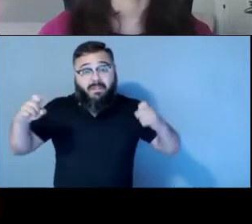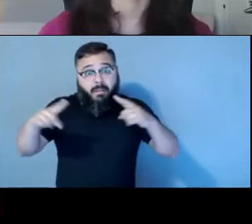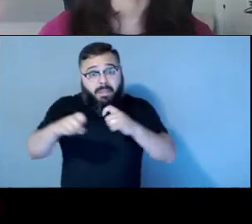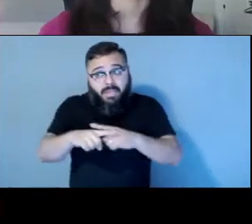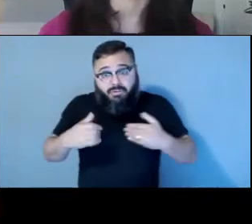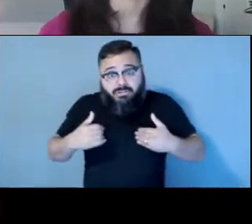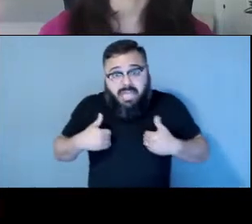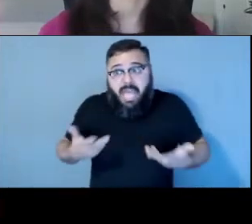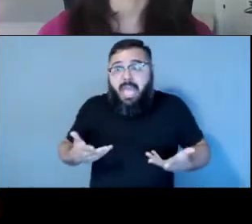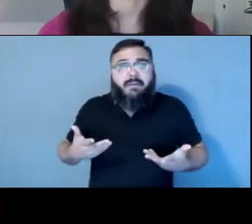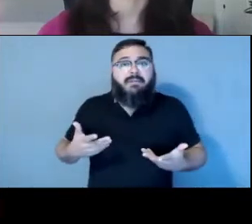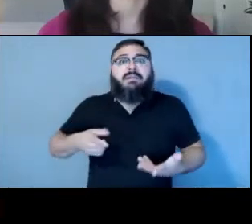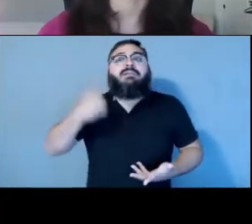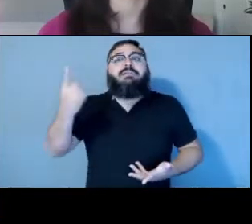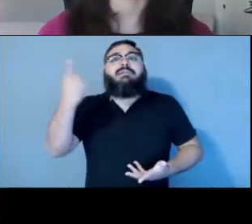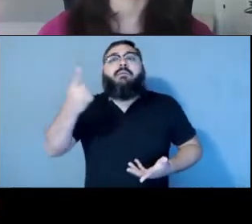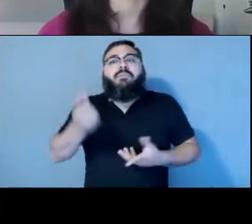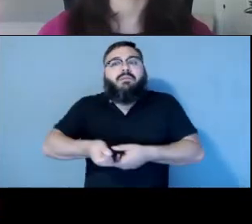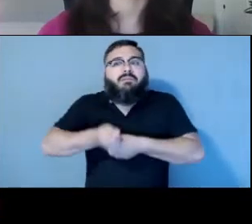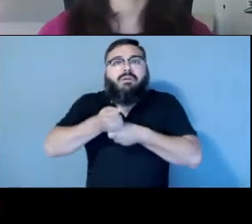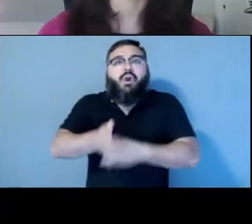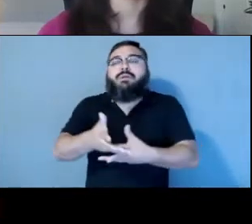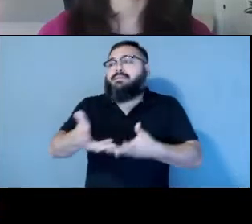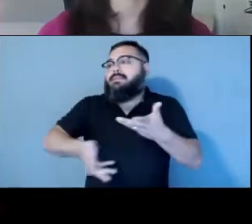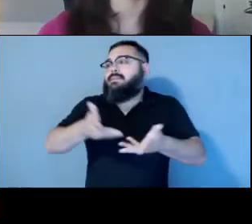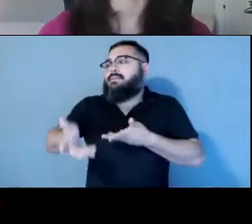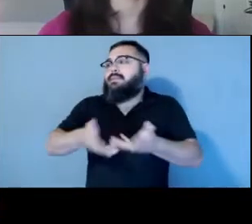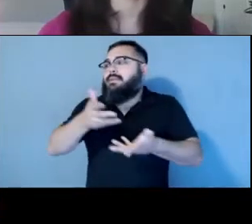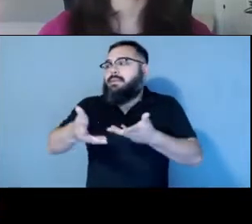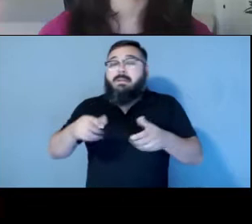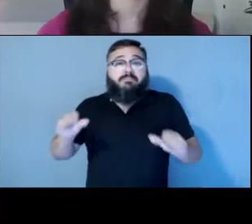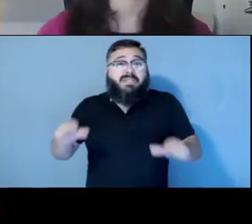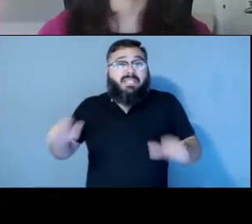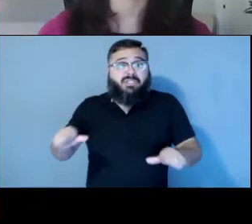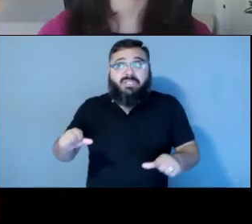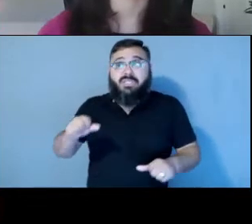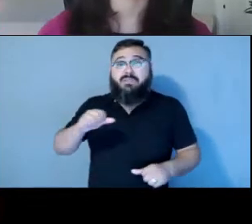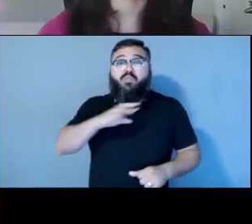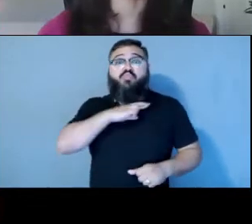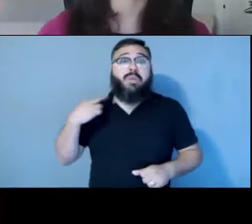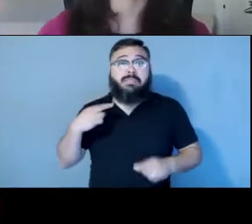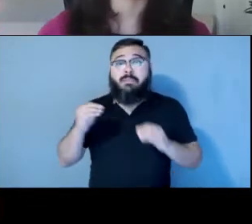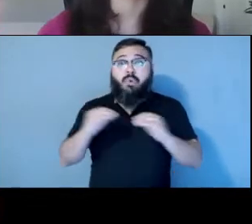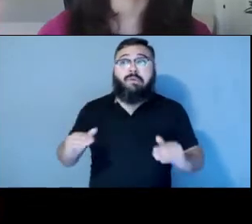something that makes the pregnancy potentially high risk, that would potentially be